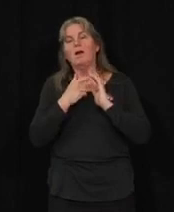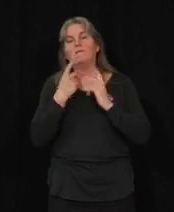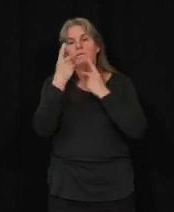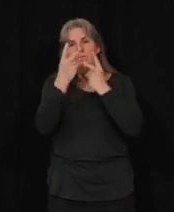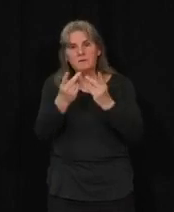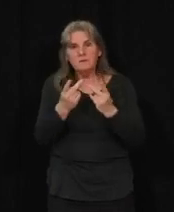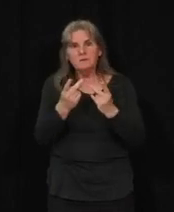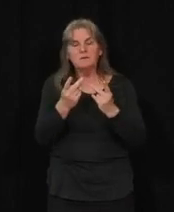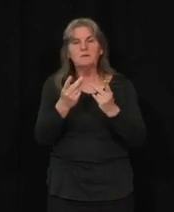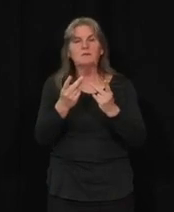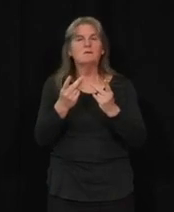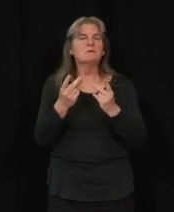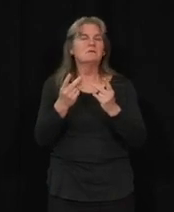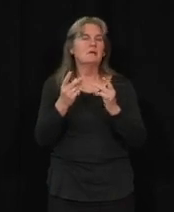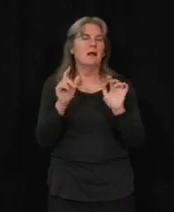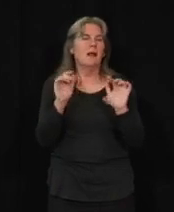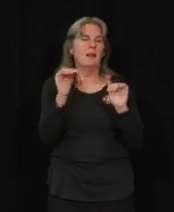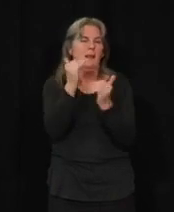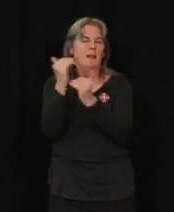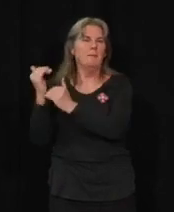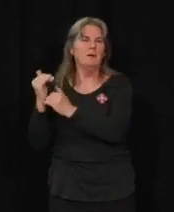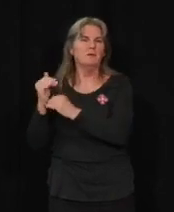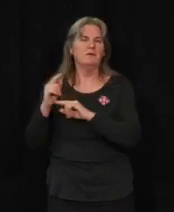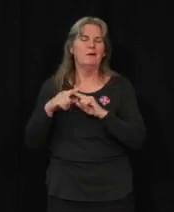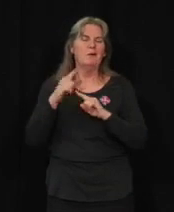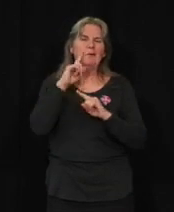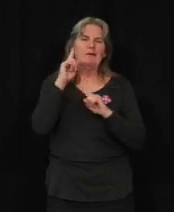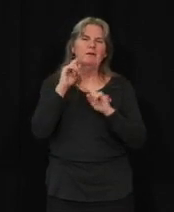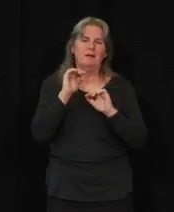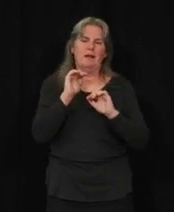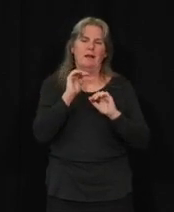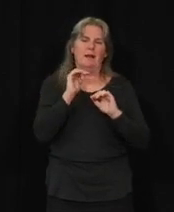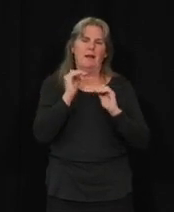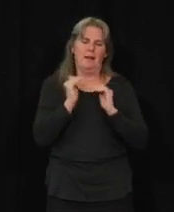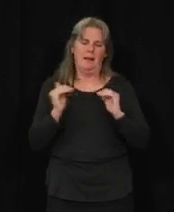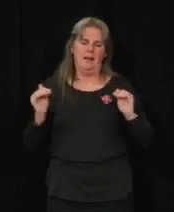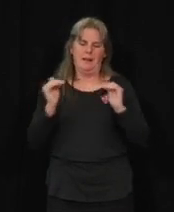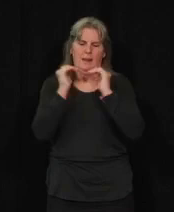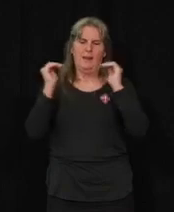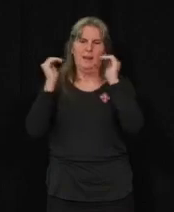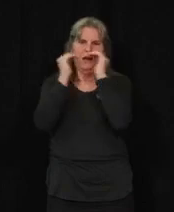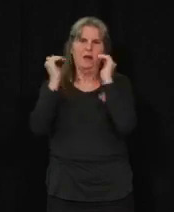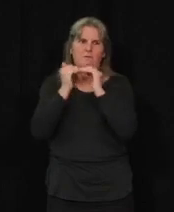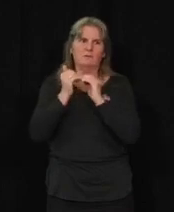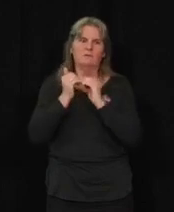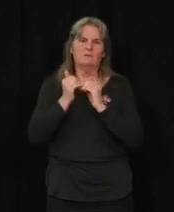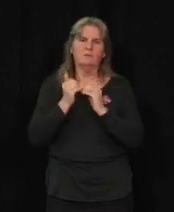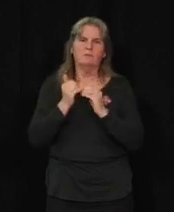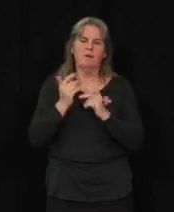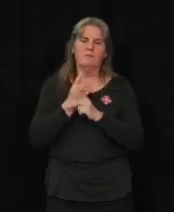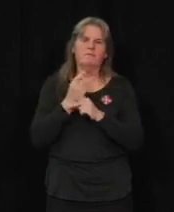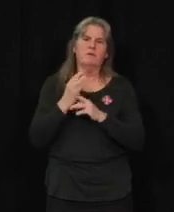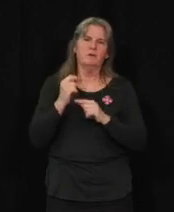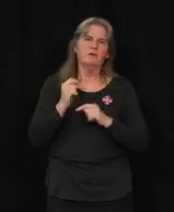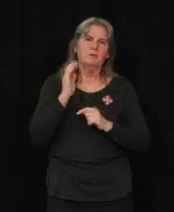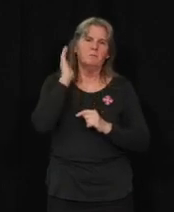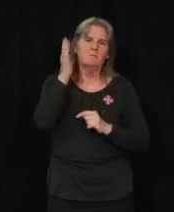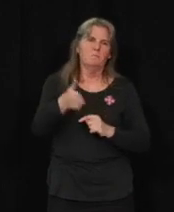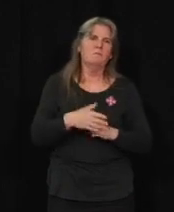internationally. I realized there were different levels to reconcile but they will be reconciled.